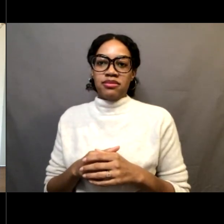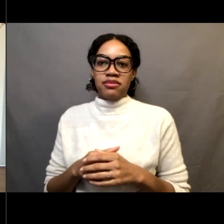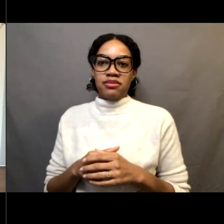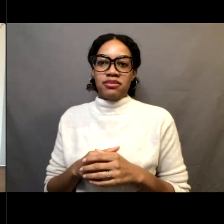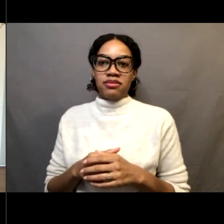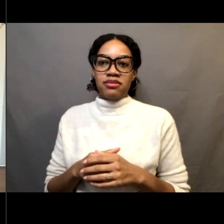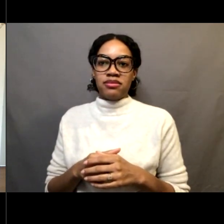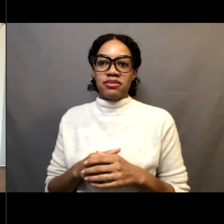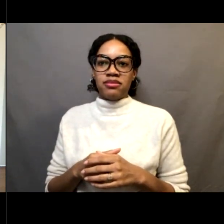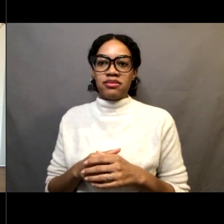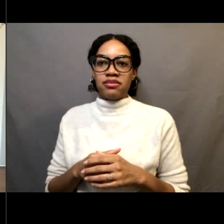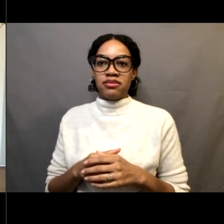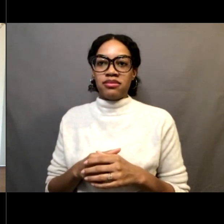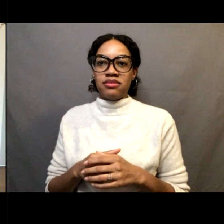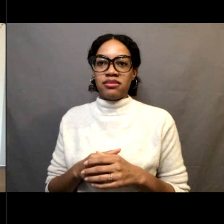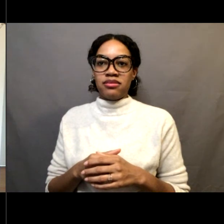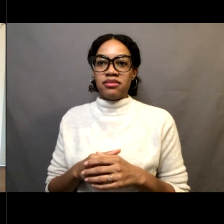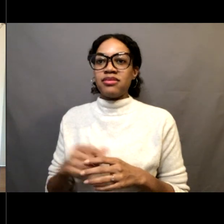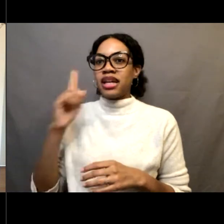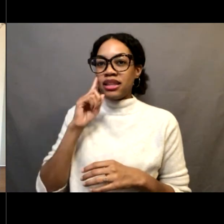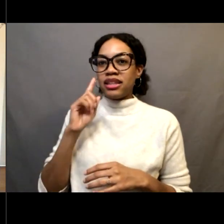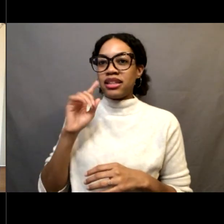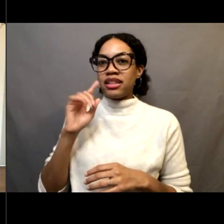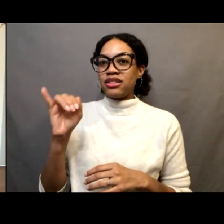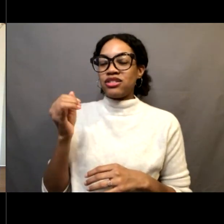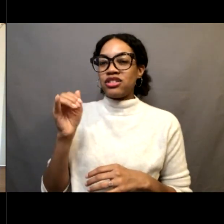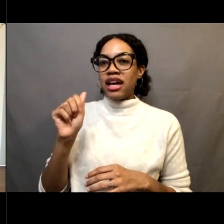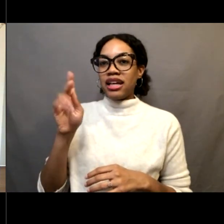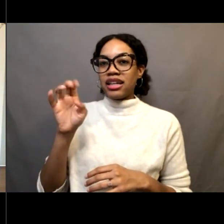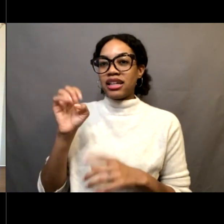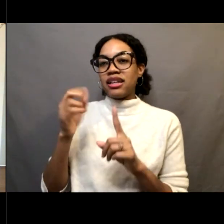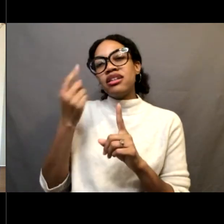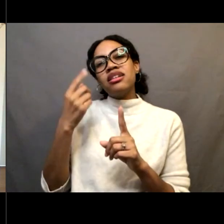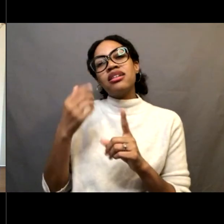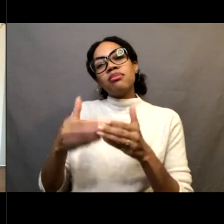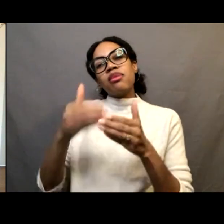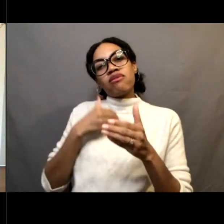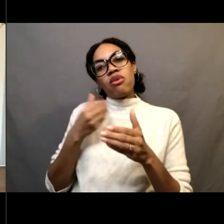I think Jackie is probably right, but it's hard to say 'cause it was damp, but my goodness